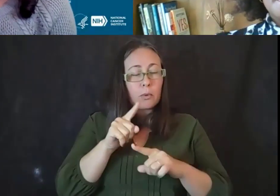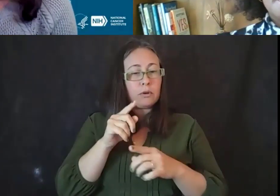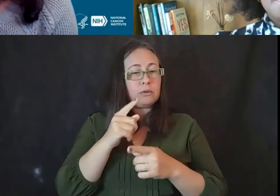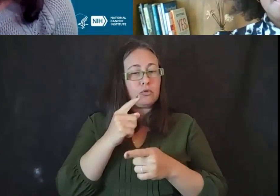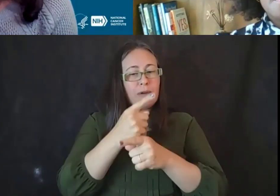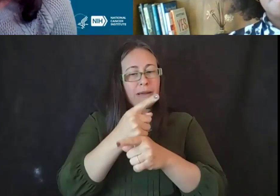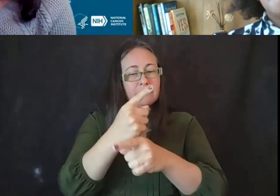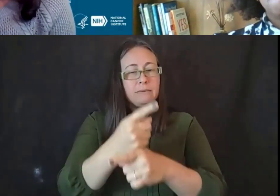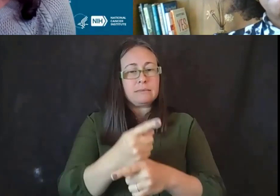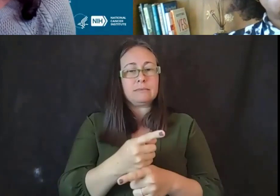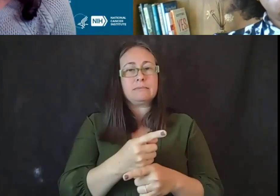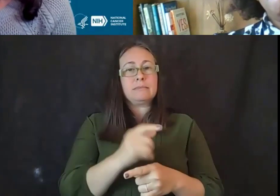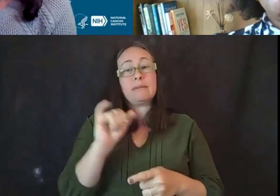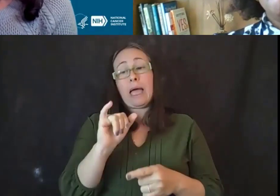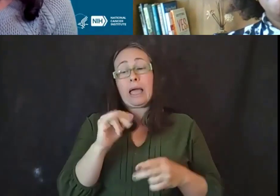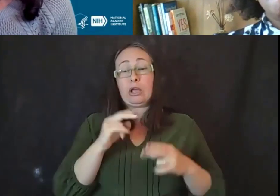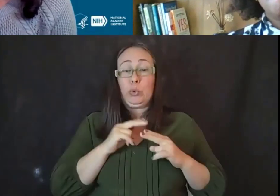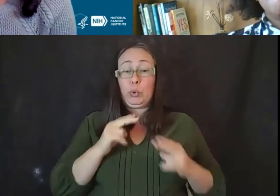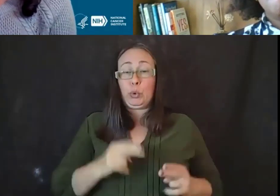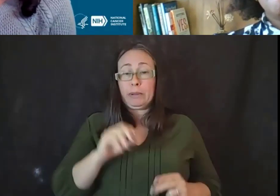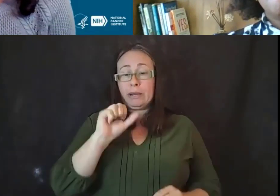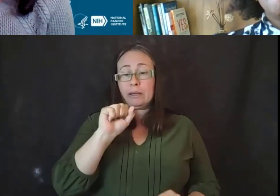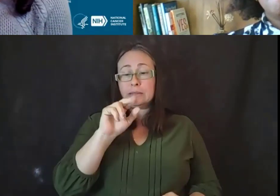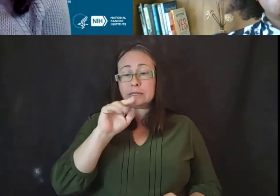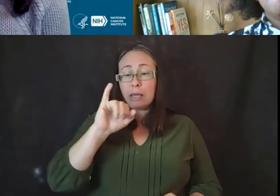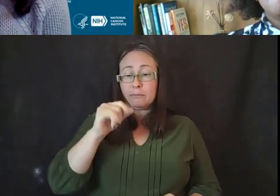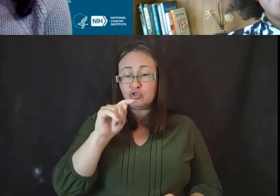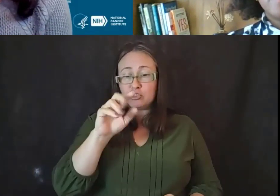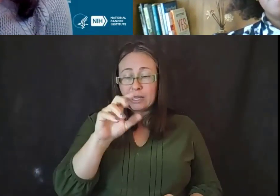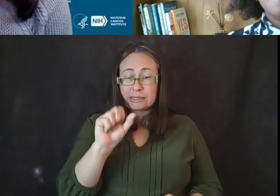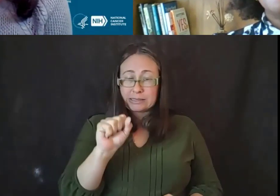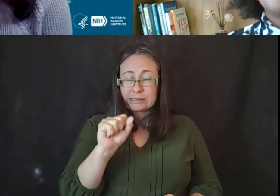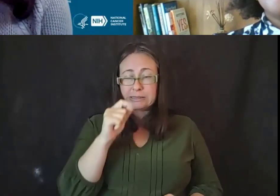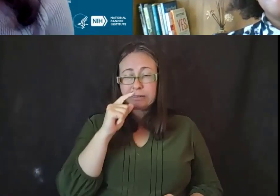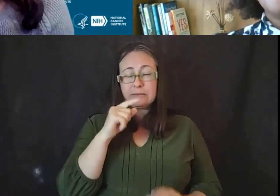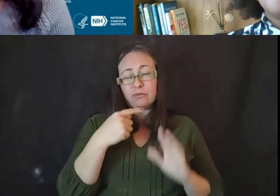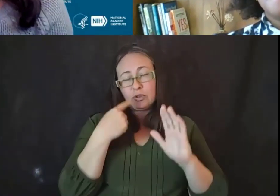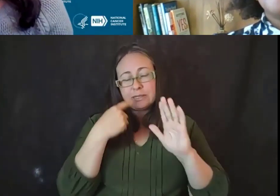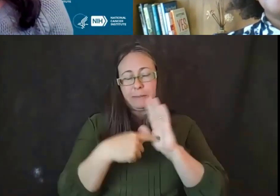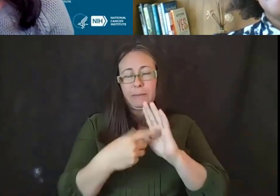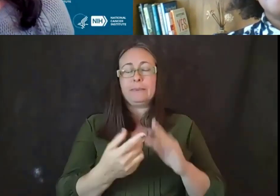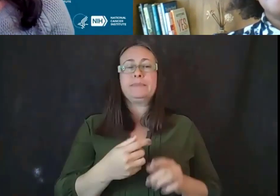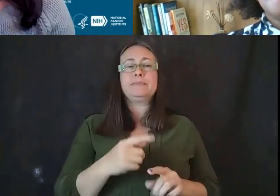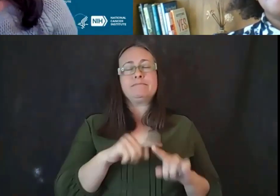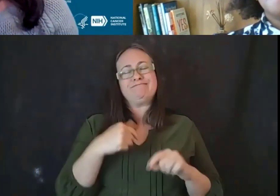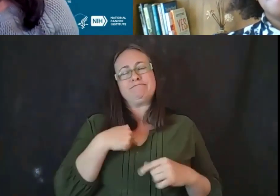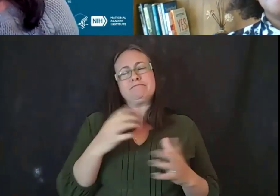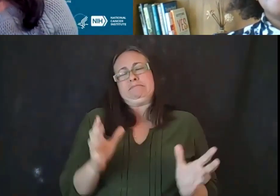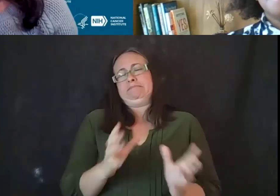but I would suggest talking to your program officer who could best guide you